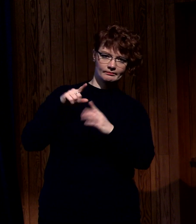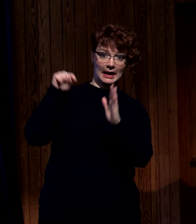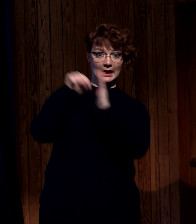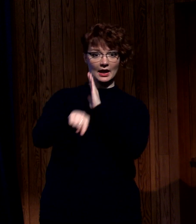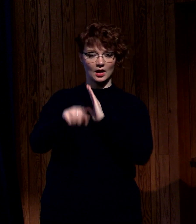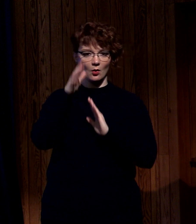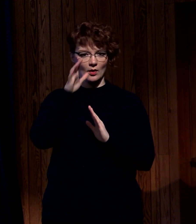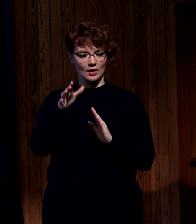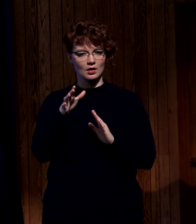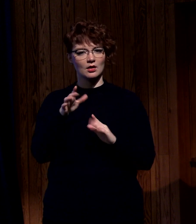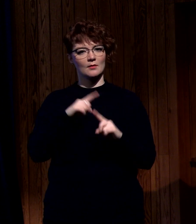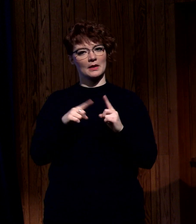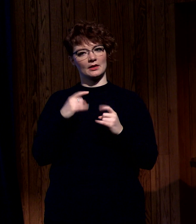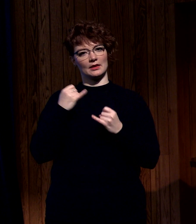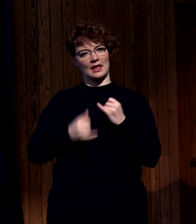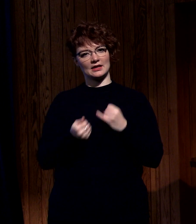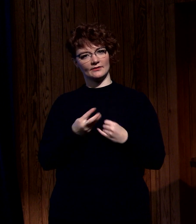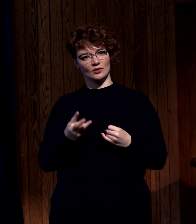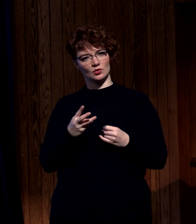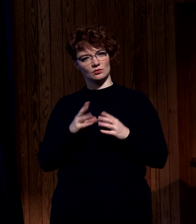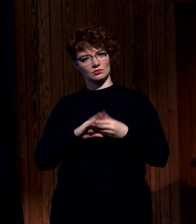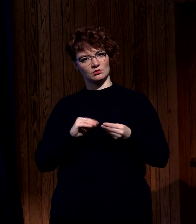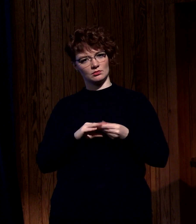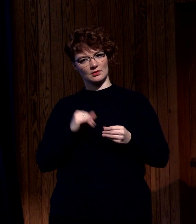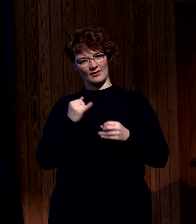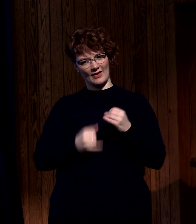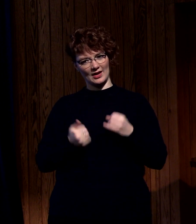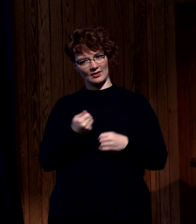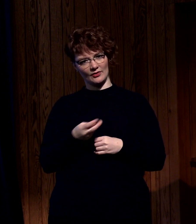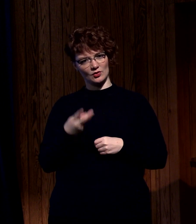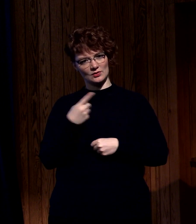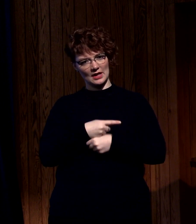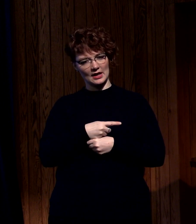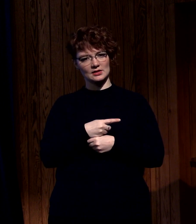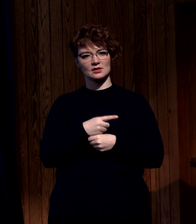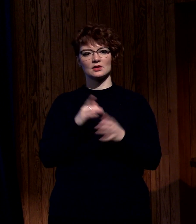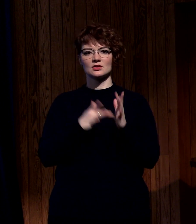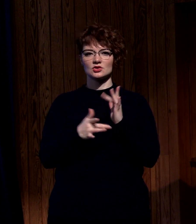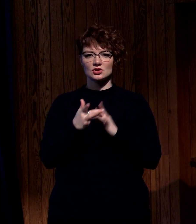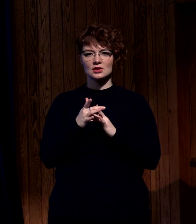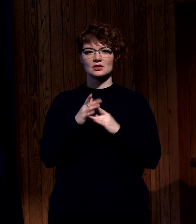Jesus, in his final days, animates a life of fruitfulness